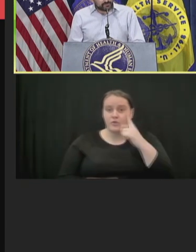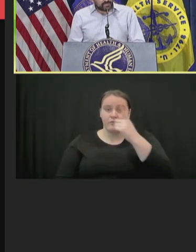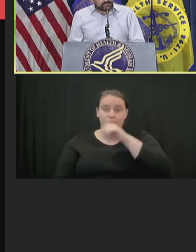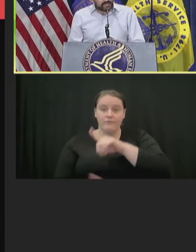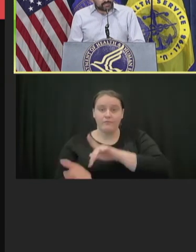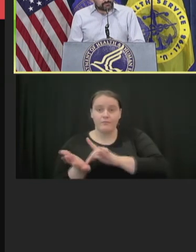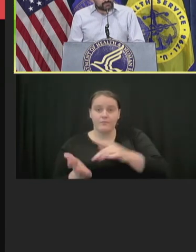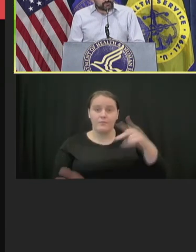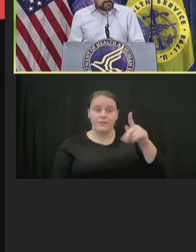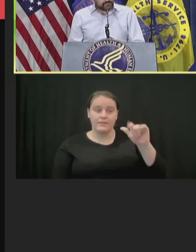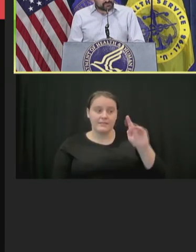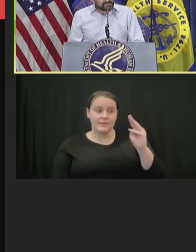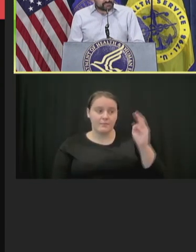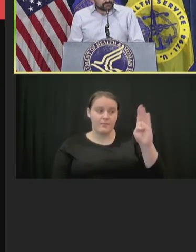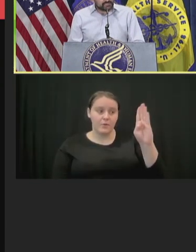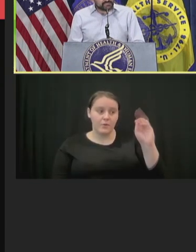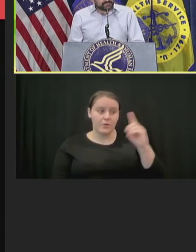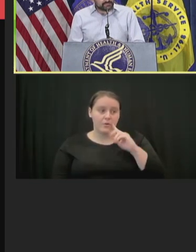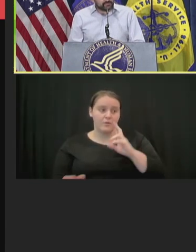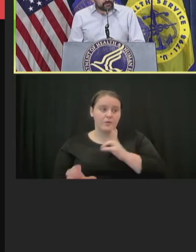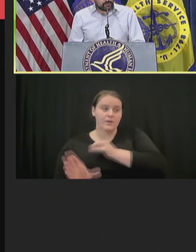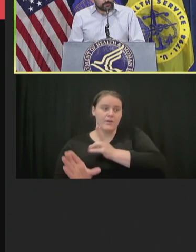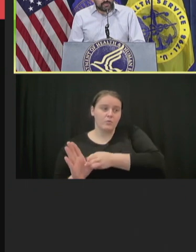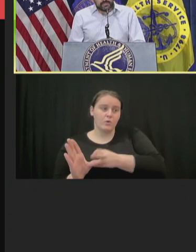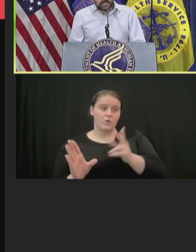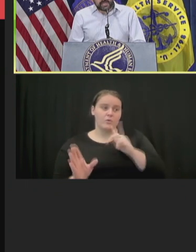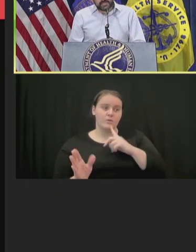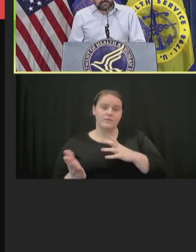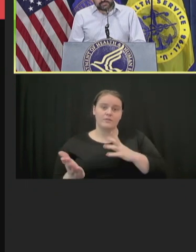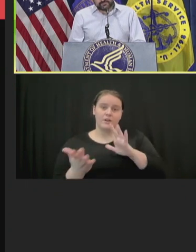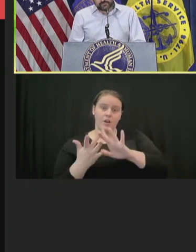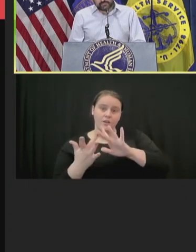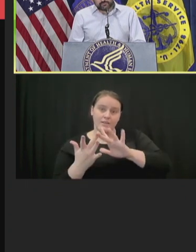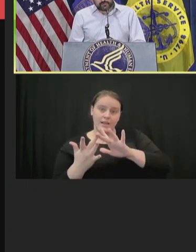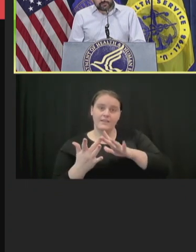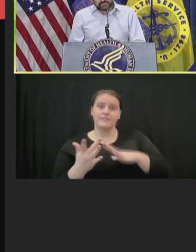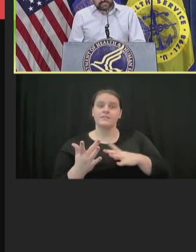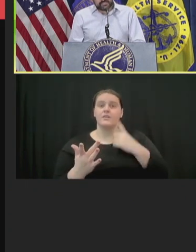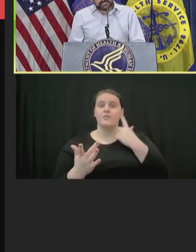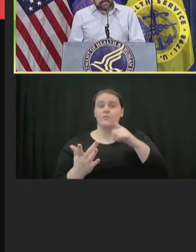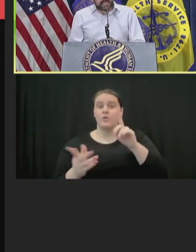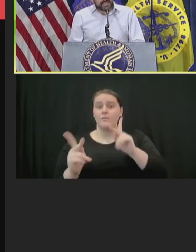contacts, people exposed to TB disease in the home, and it's fully enrolled. Data is in hand.